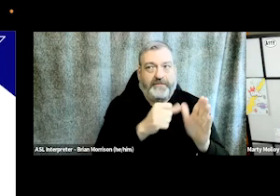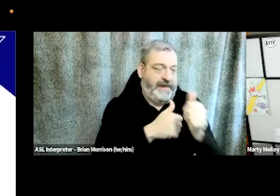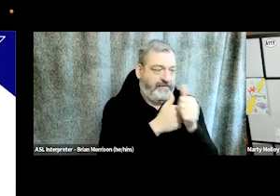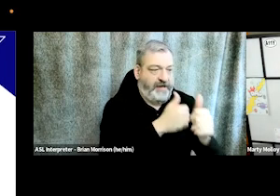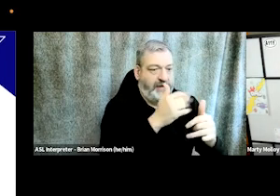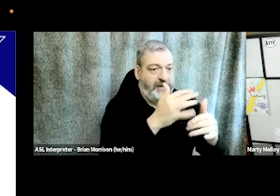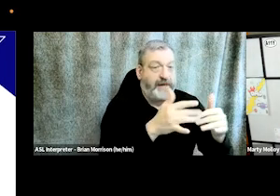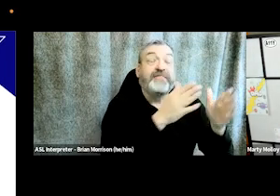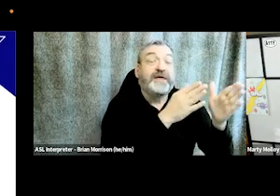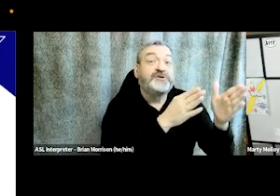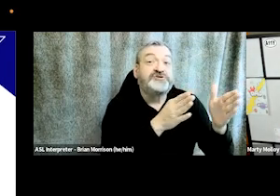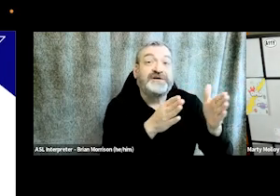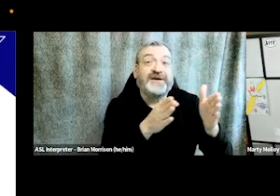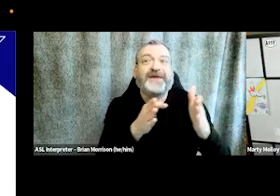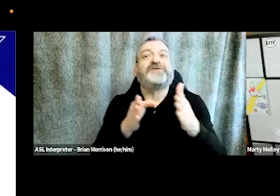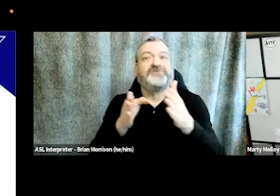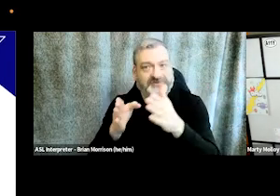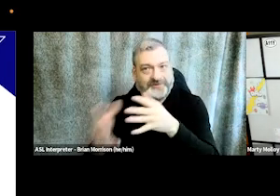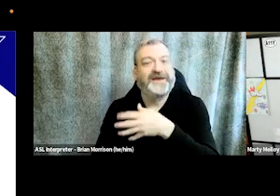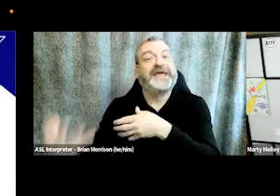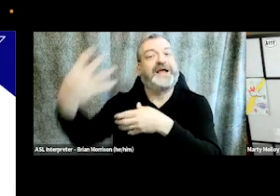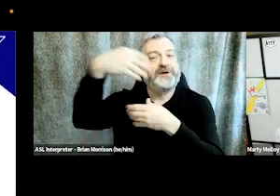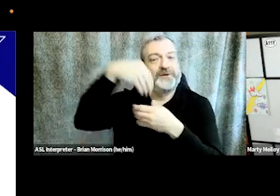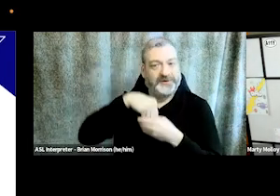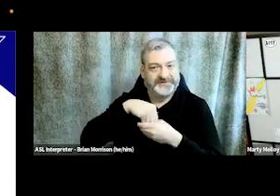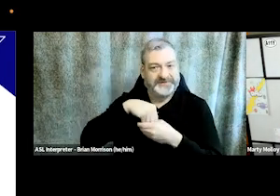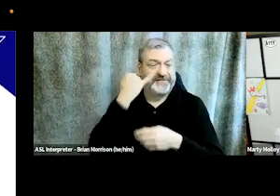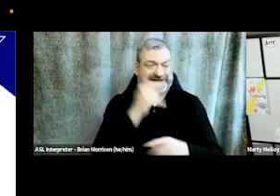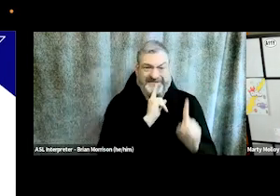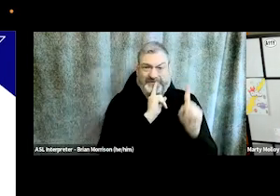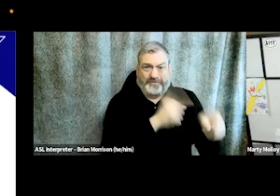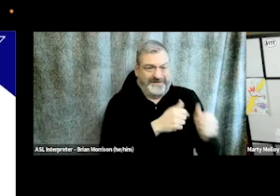We really want to make sure that whether you're starting with a risk or legal